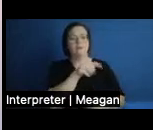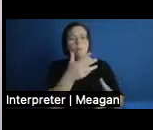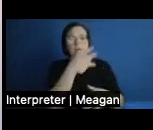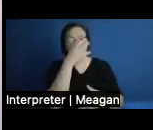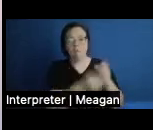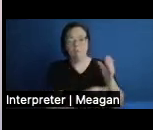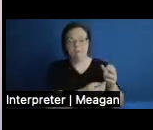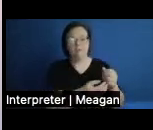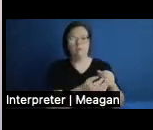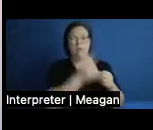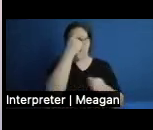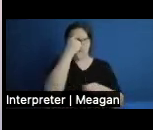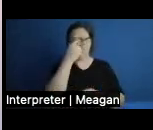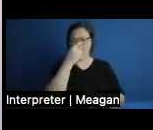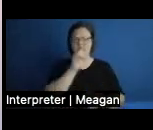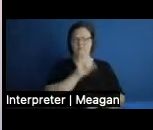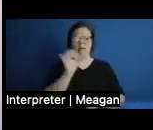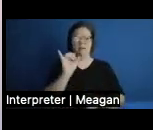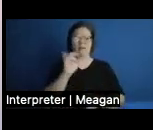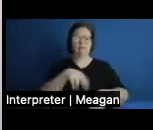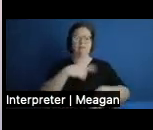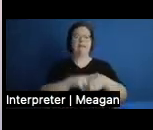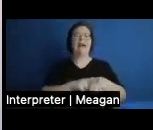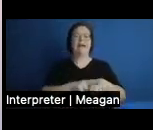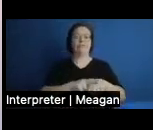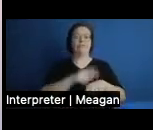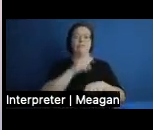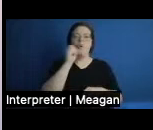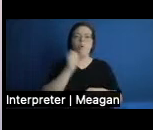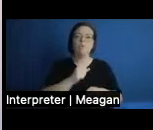I always think of that as like the natural or kind of oldest impulse in poetry.